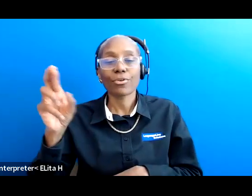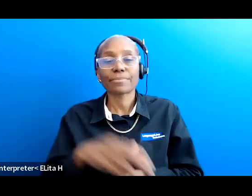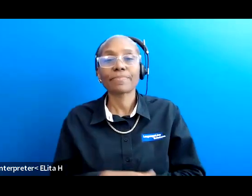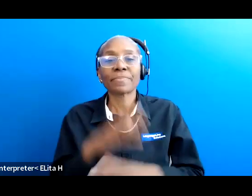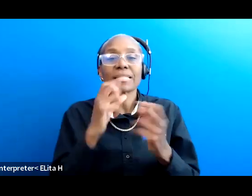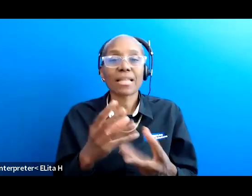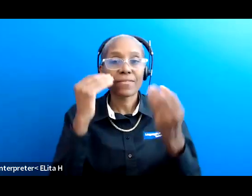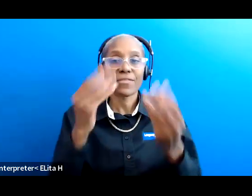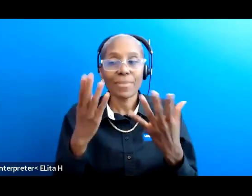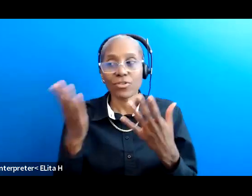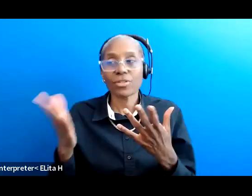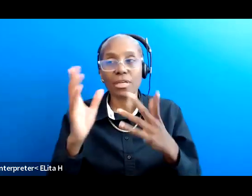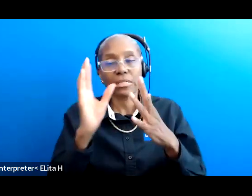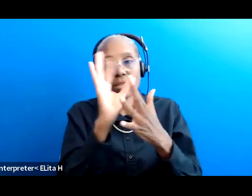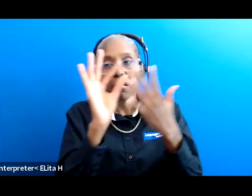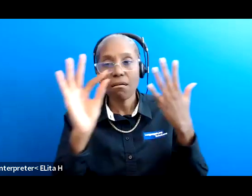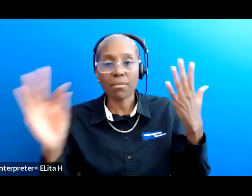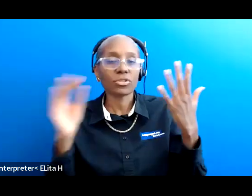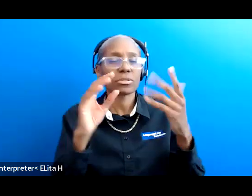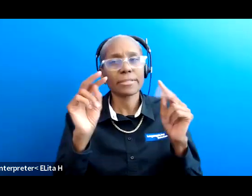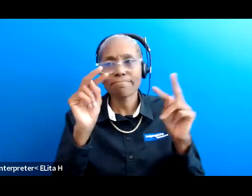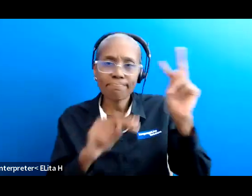there about different options, different things that you can do.